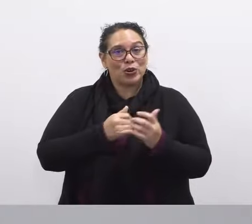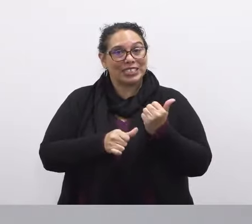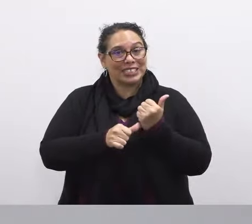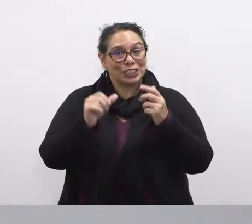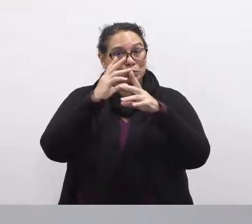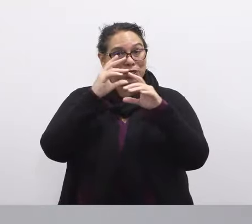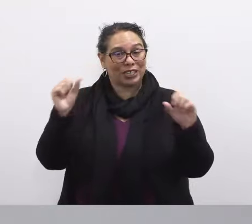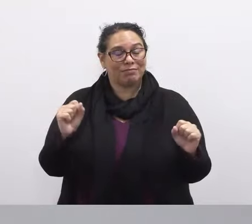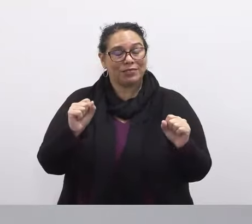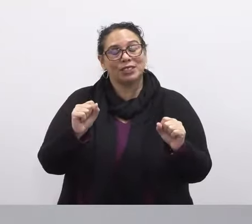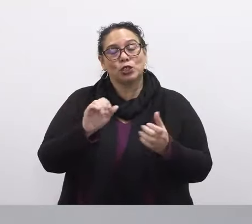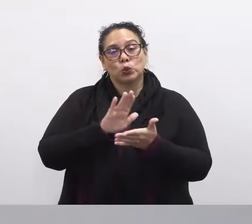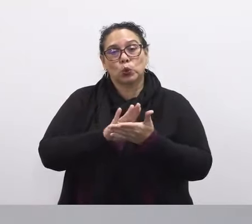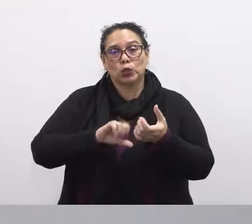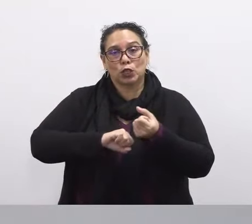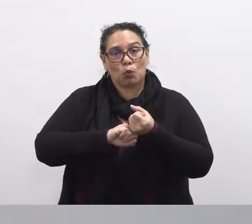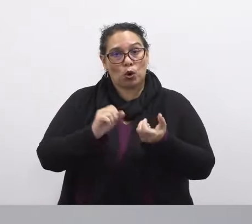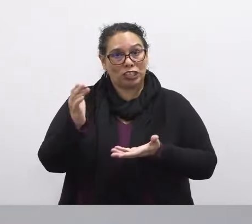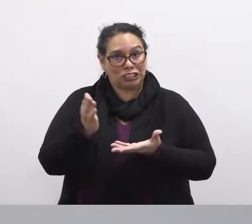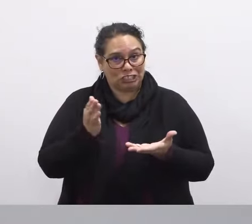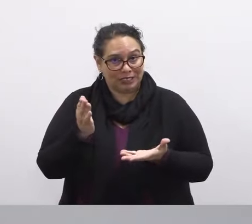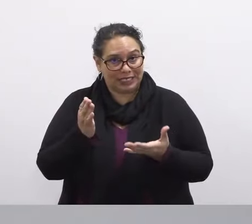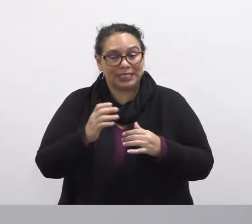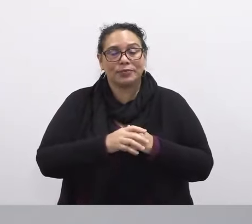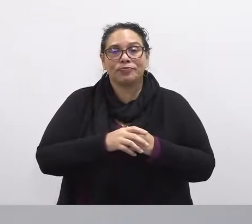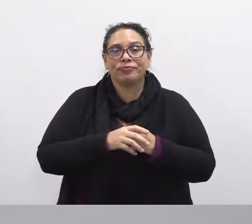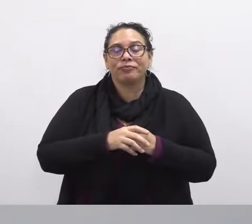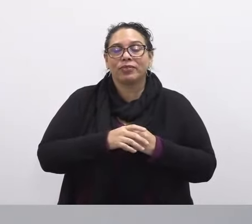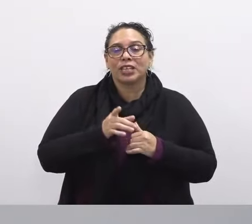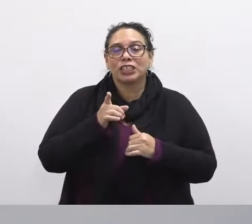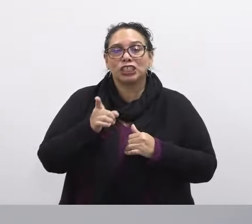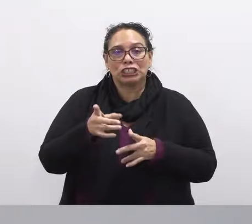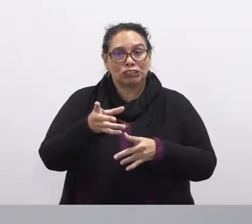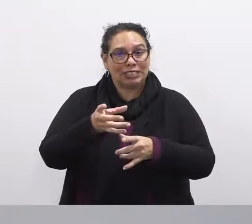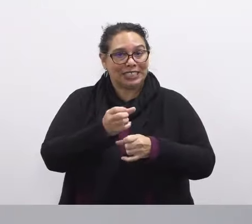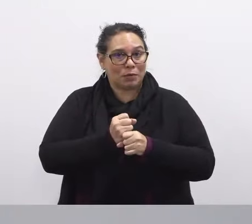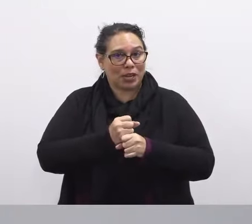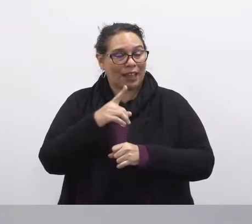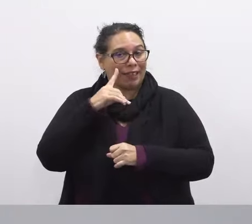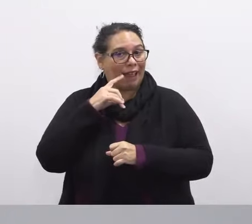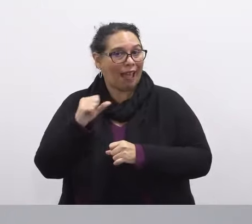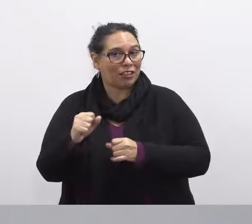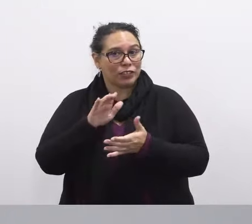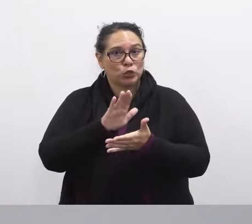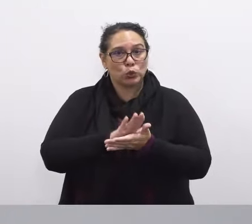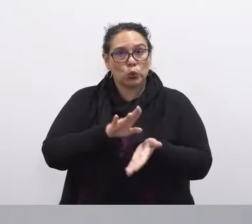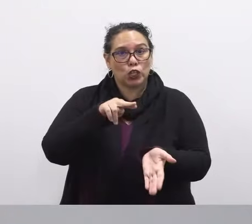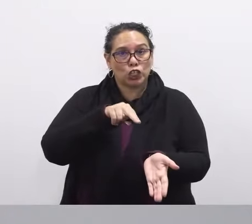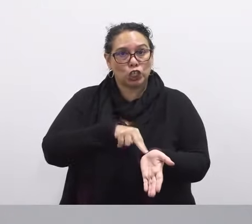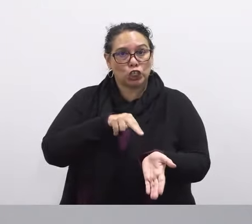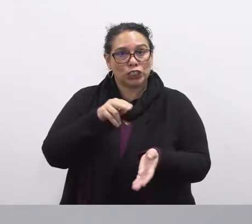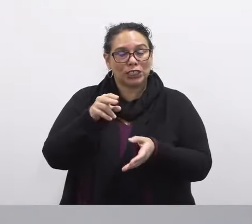of school support services, and she is the recipient of the California school nurses organization,